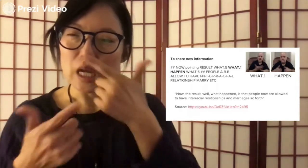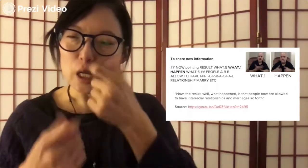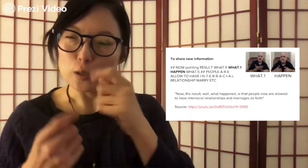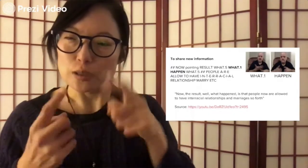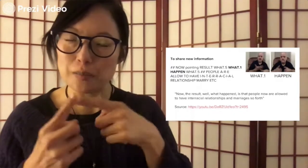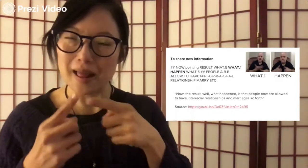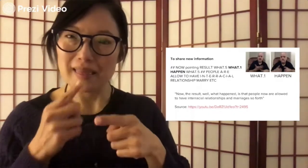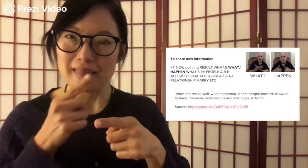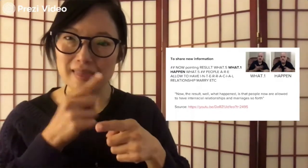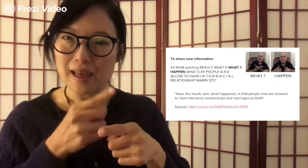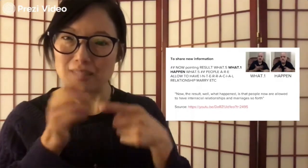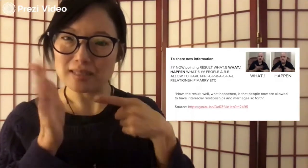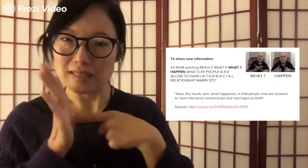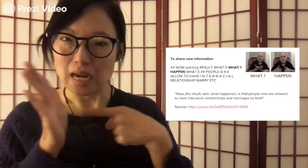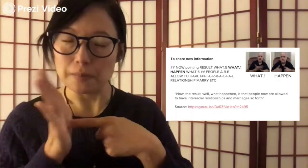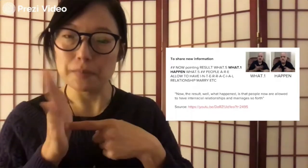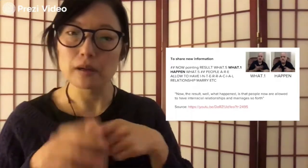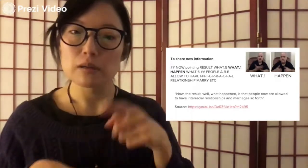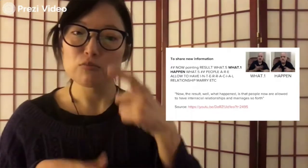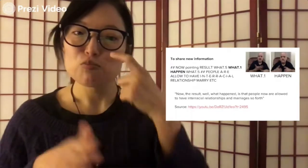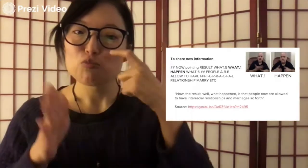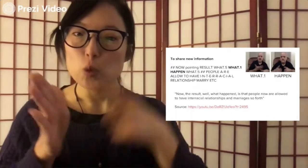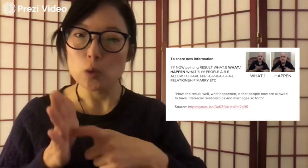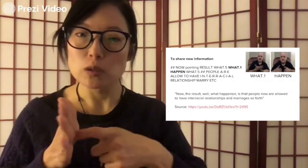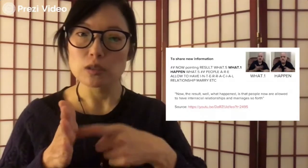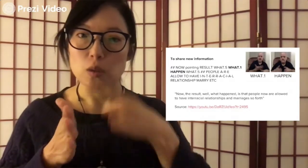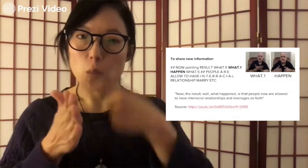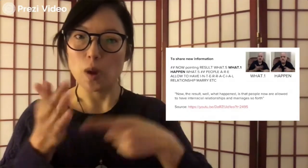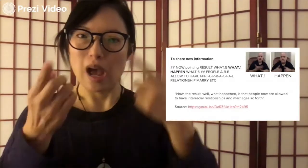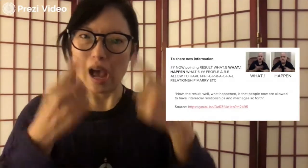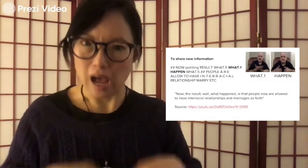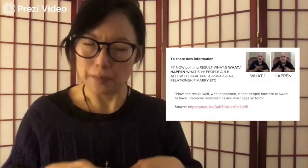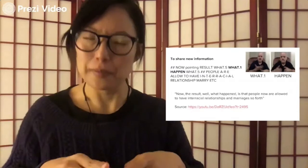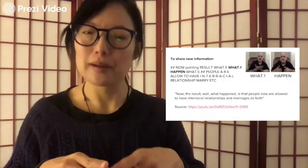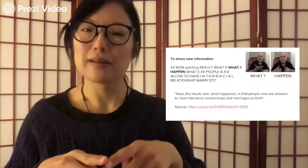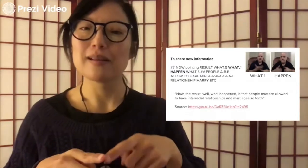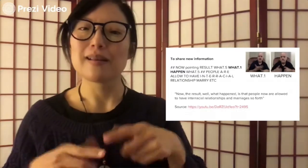One interesting thing about this example, notice the sequence of